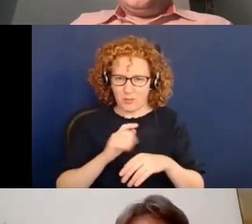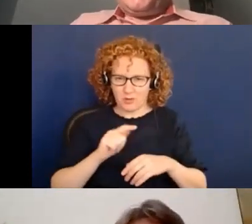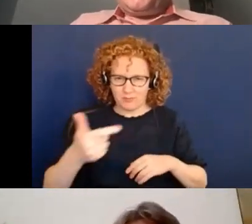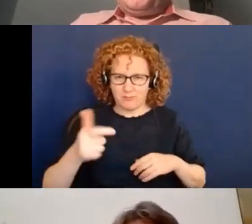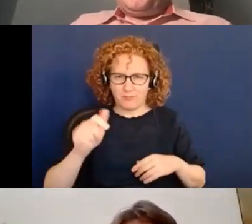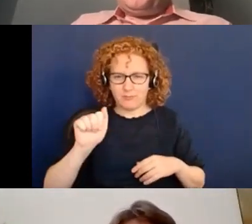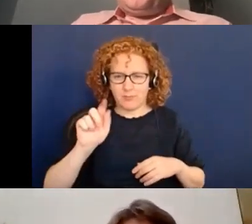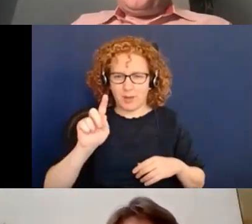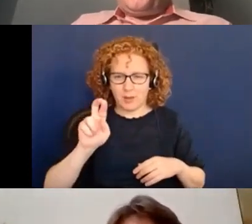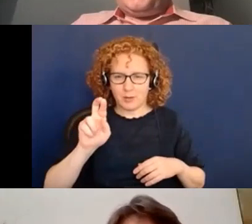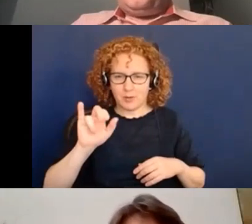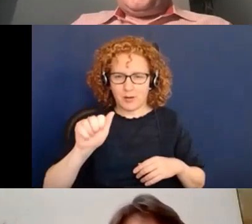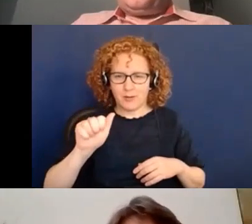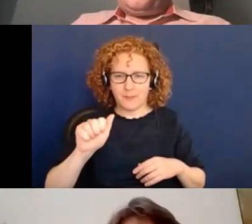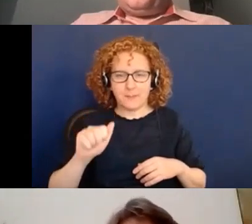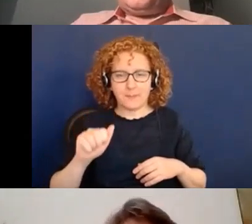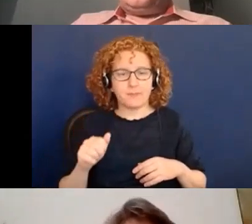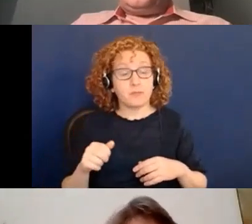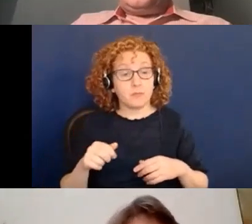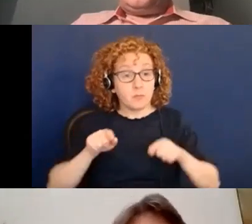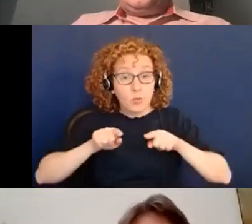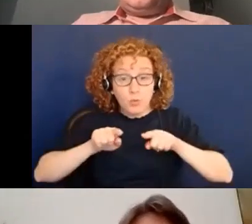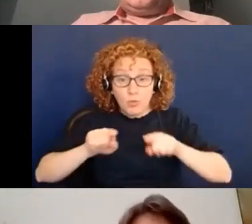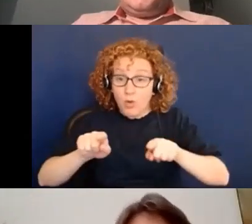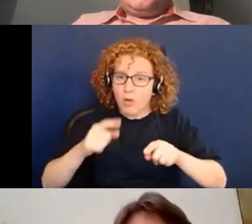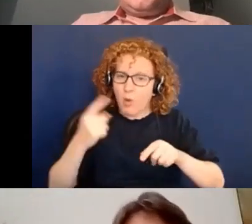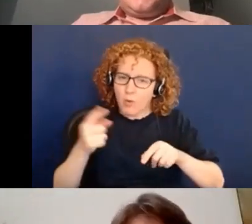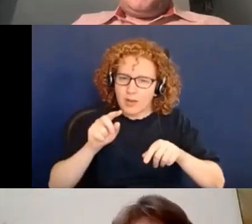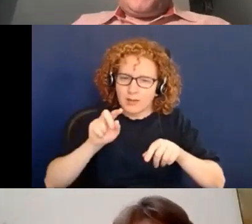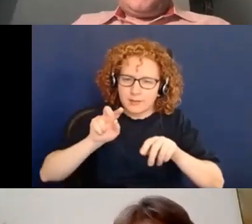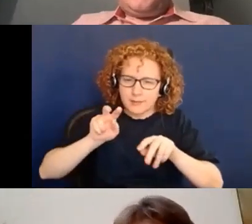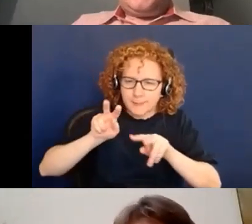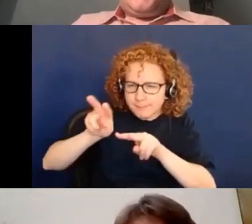that while we have always looked at the CDC and the State Department as being